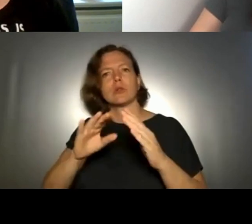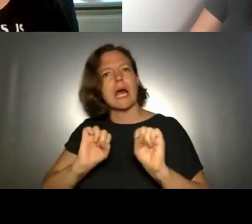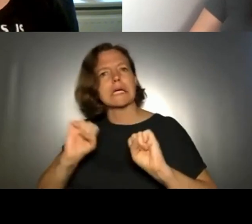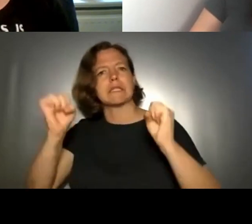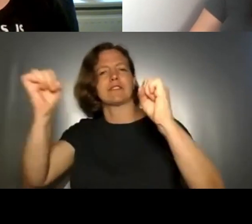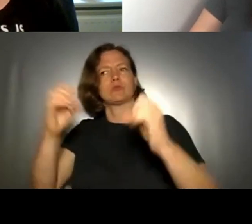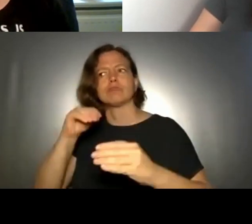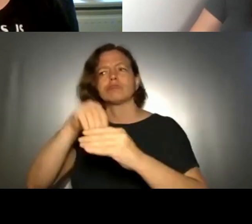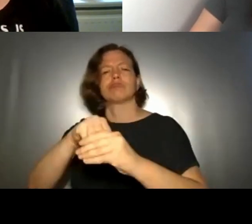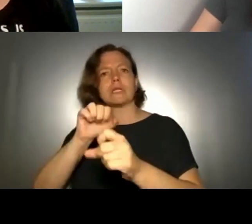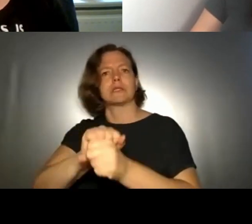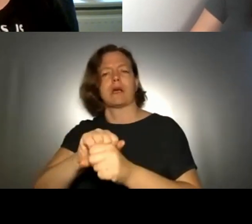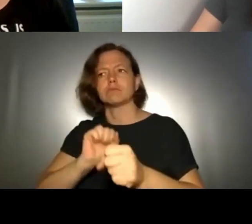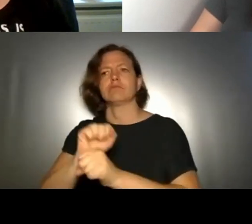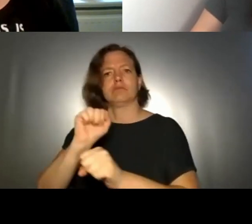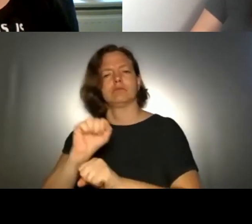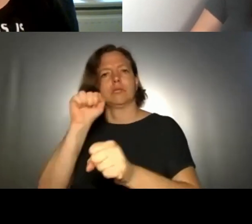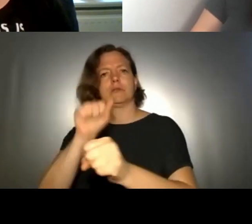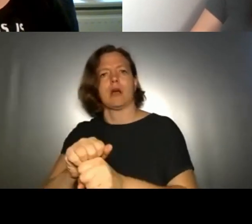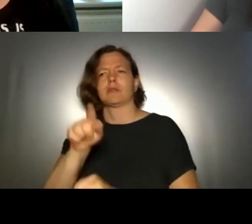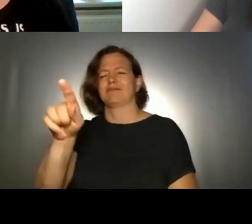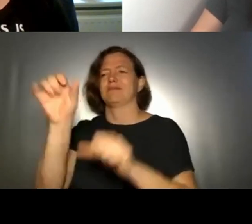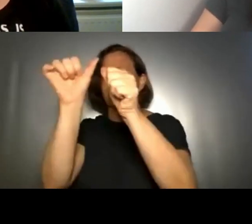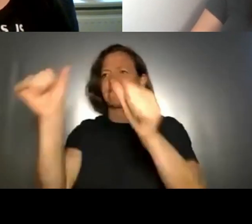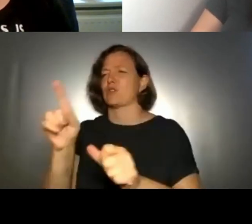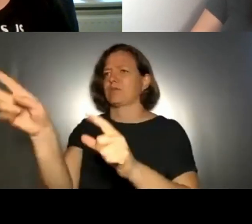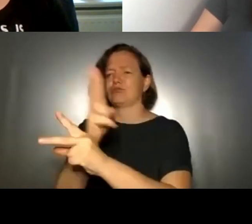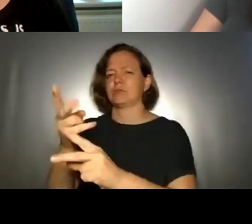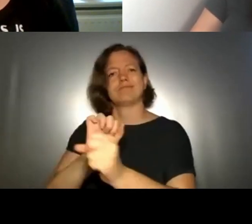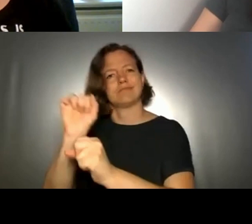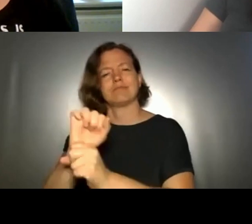and ways of being in the world that do not try to conform to ableist norms.